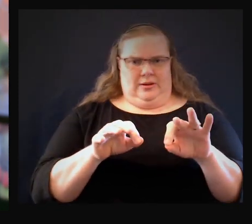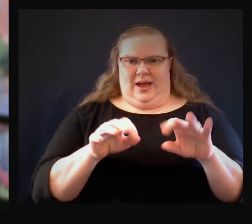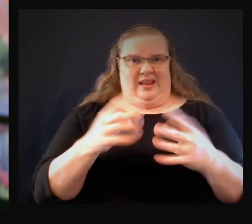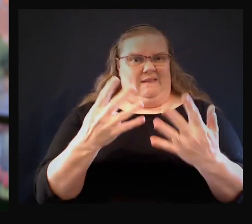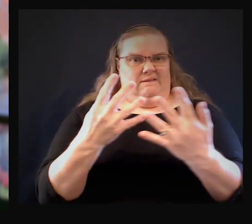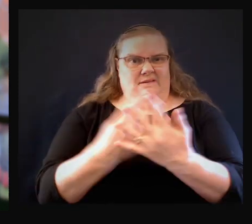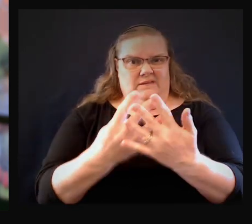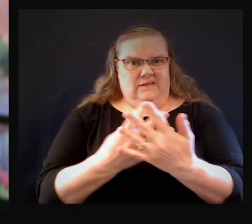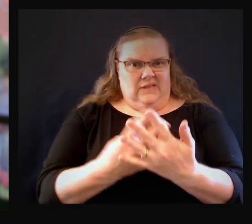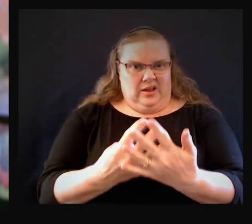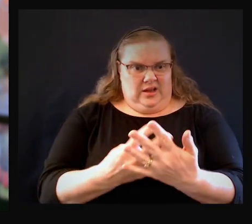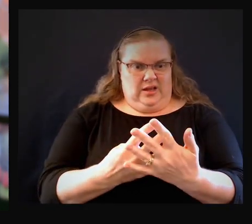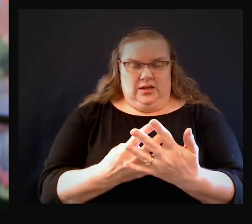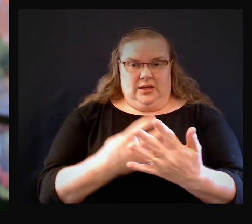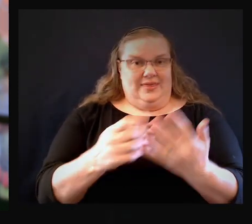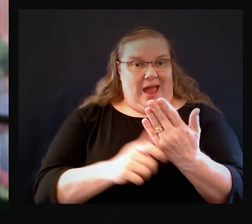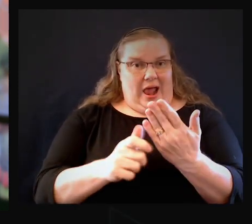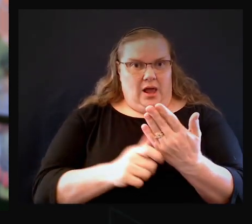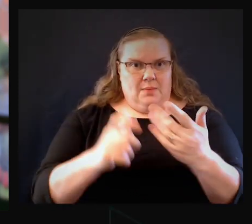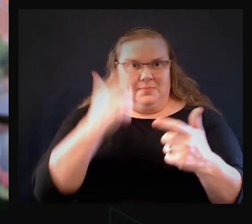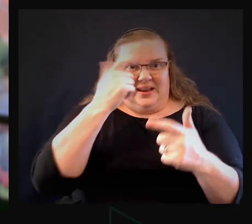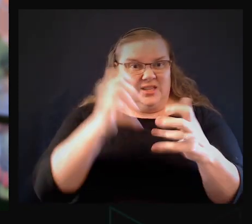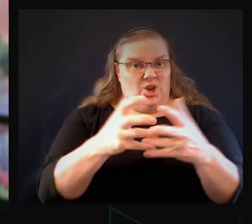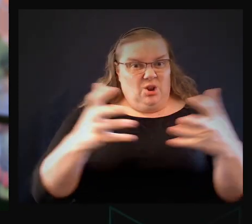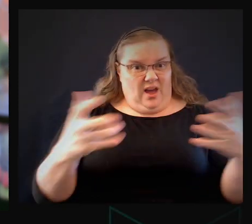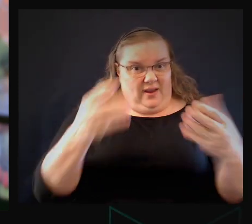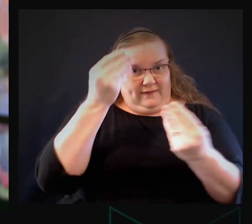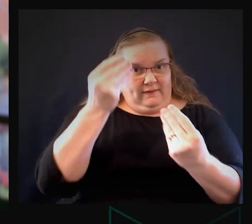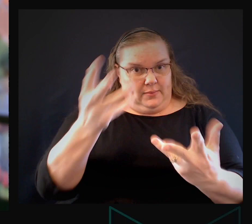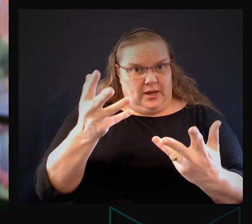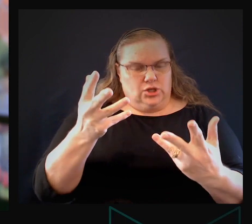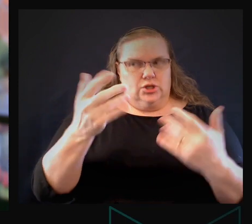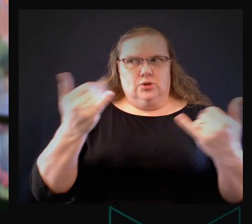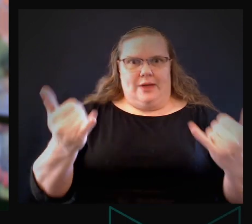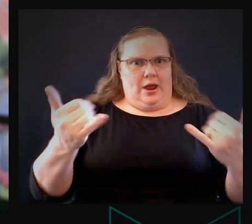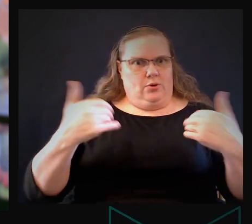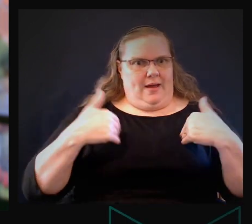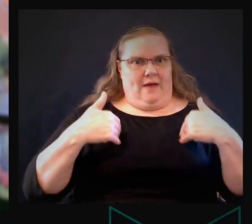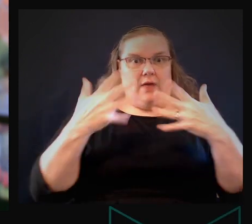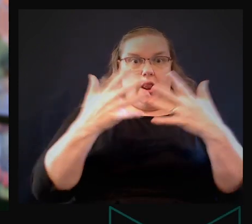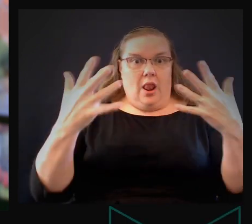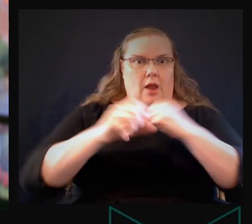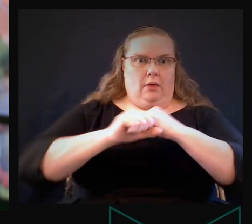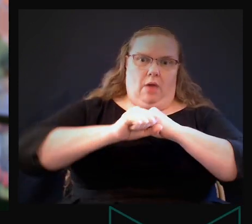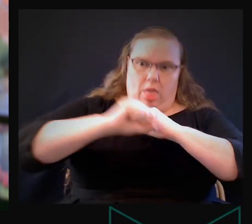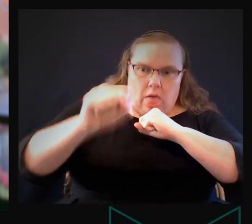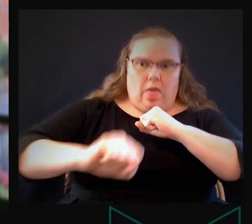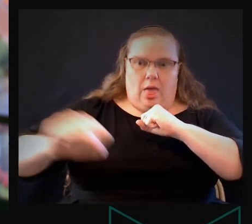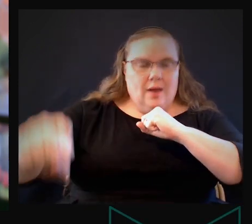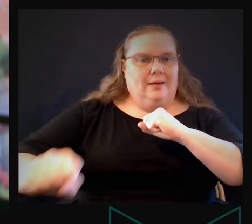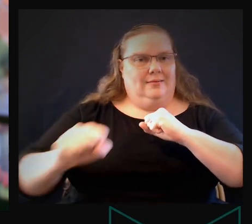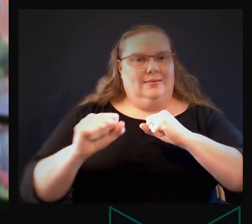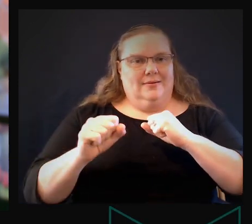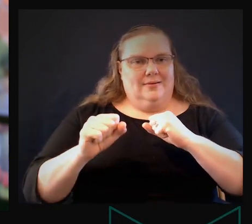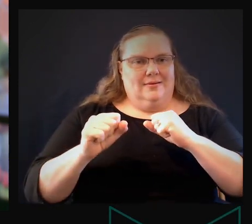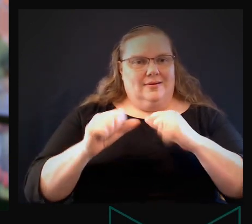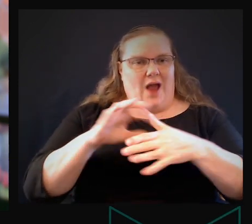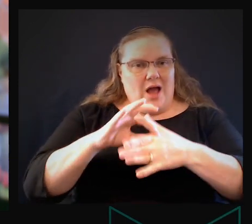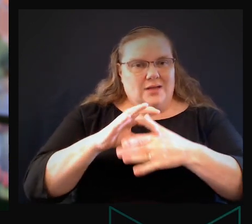Imagine your game has grown to a point where you have endless content and endless creators. You need to figure out what pieces of content to surface.